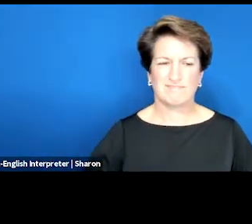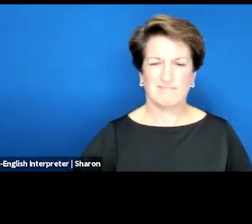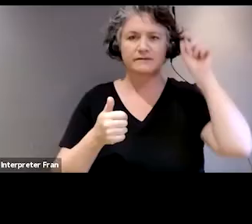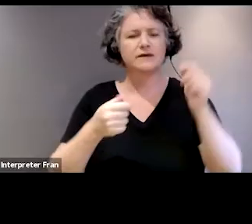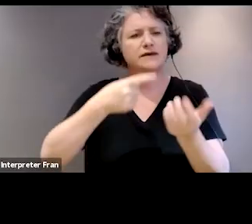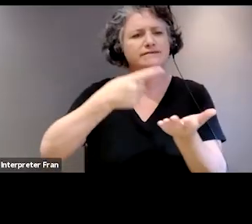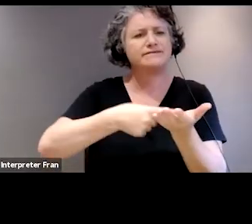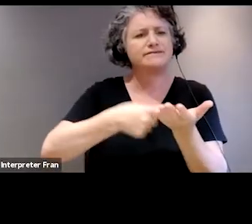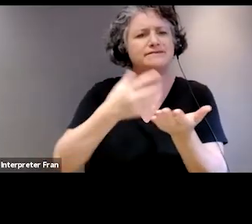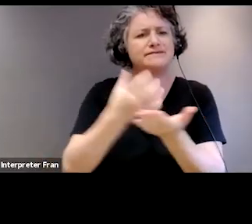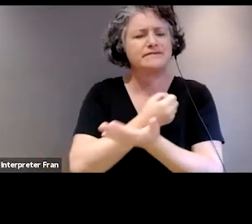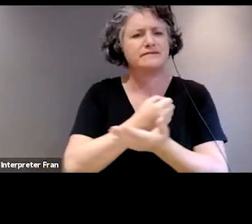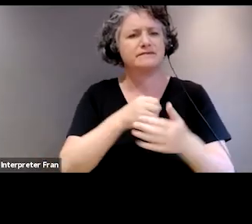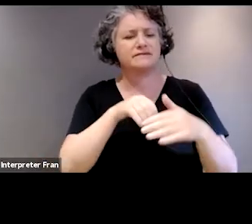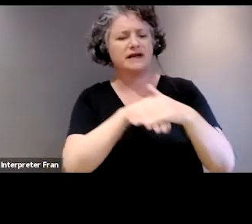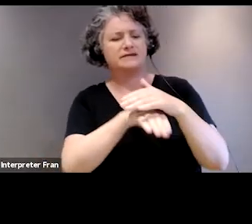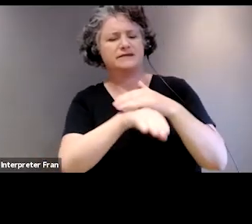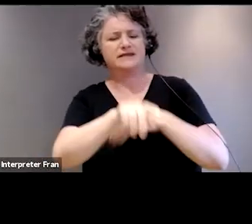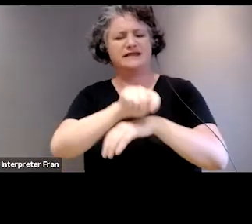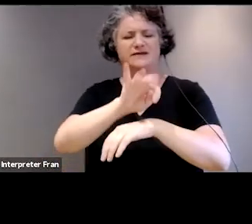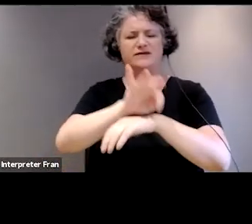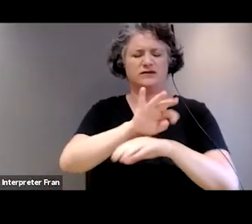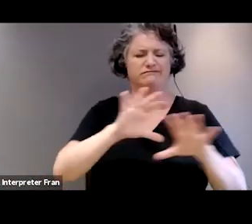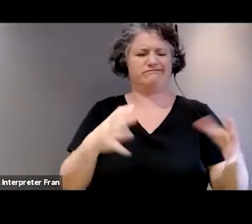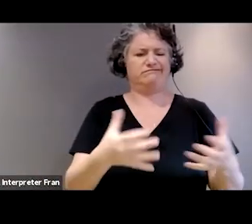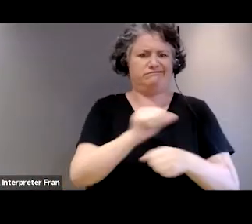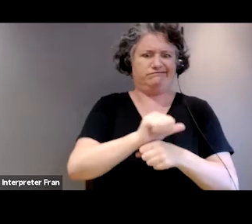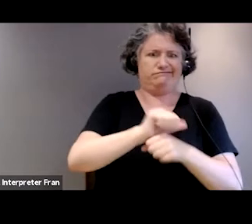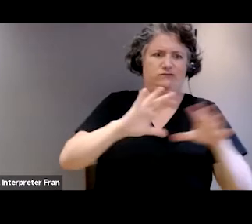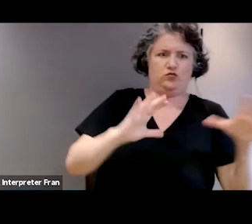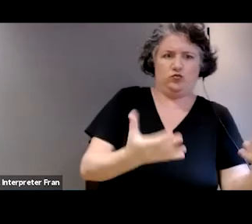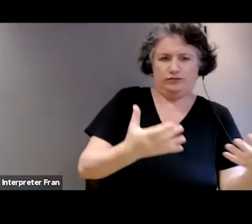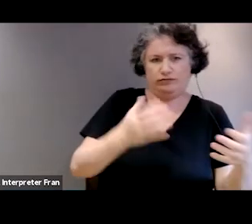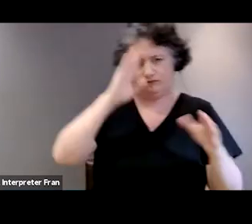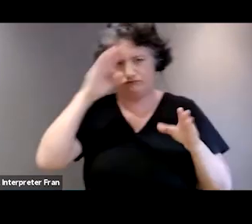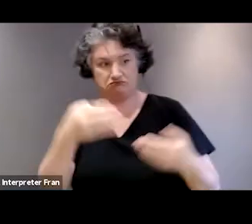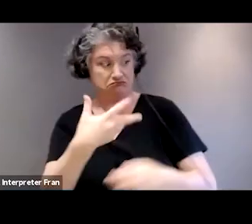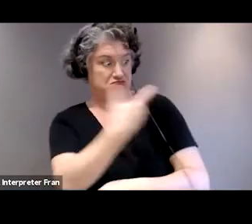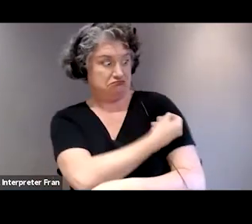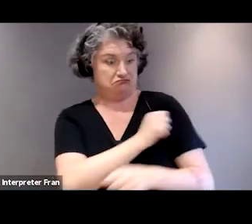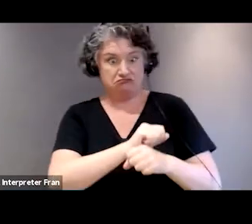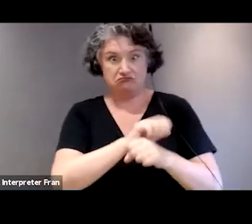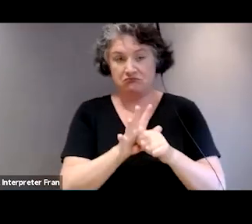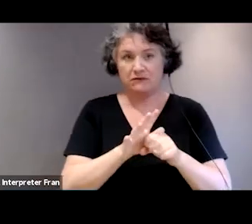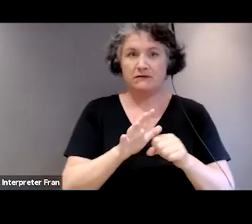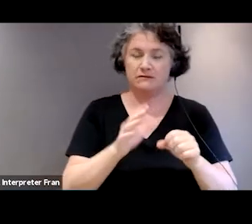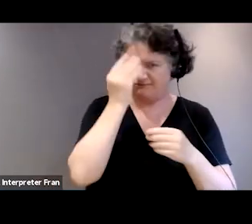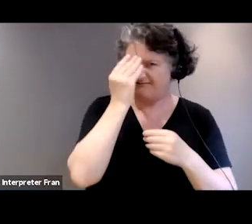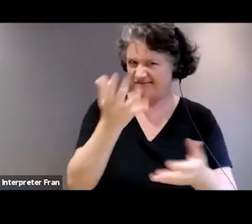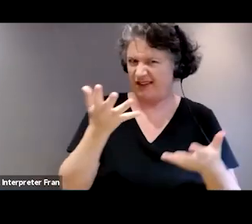vaccines in an accessible space, it includes access to vaccine communications, but can come all the way